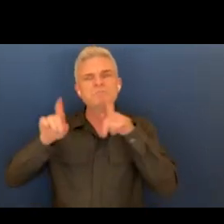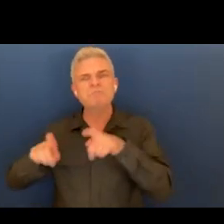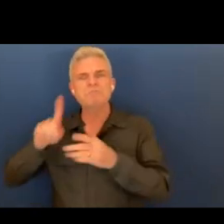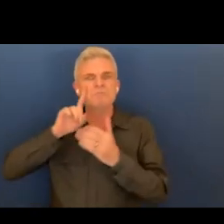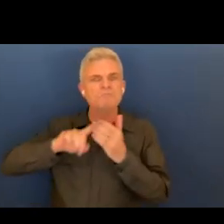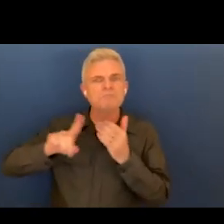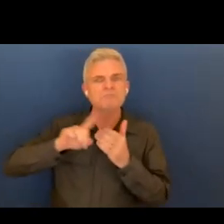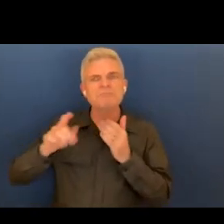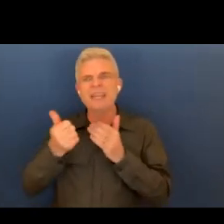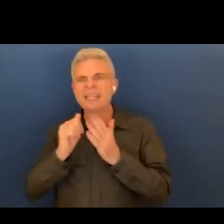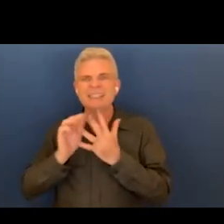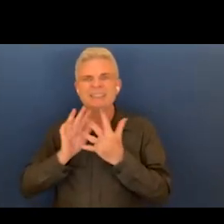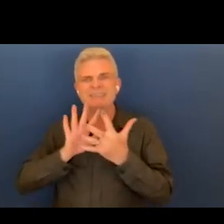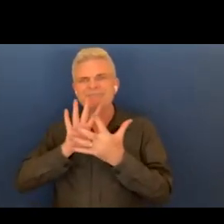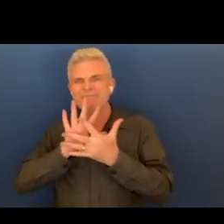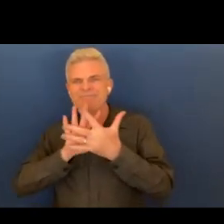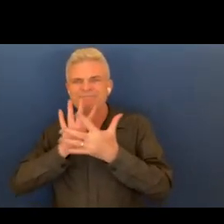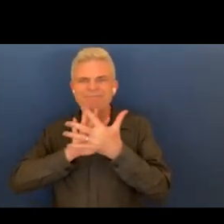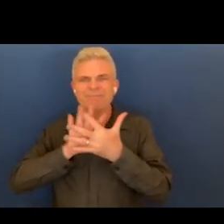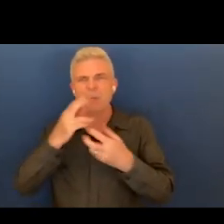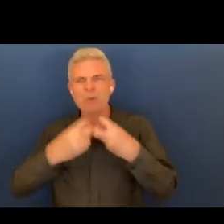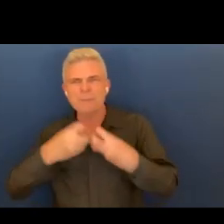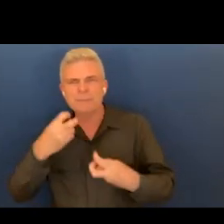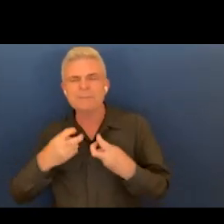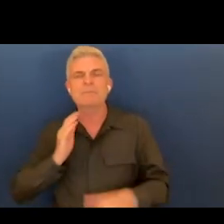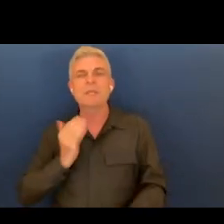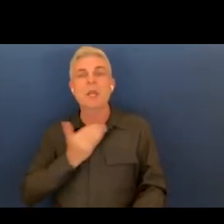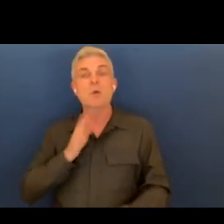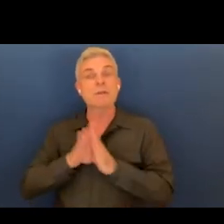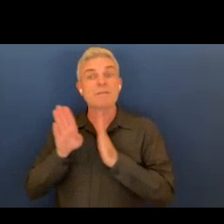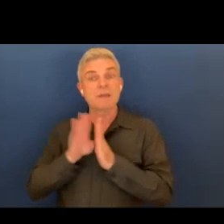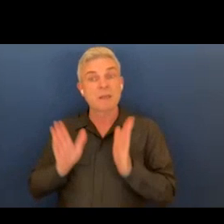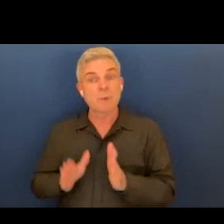any friction points there might be. Our developer, Ask the Egghead,